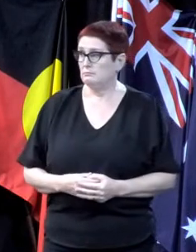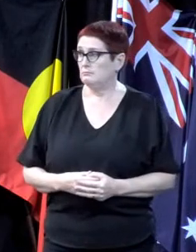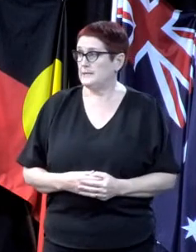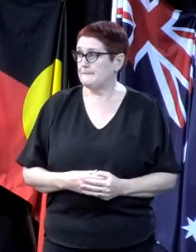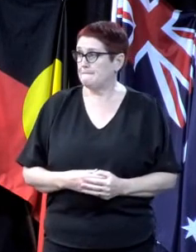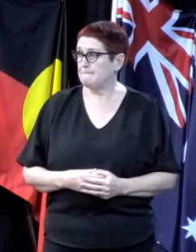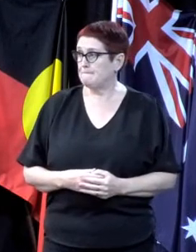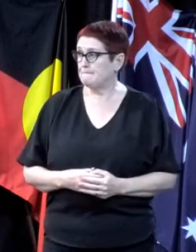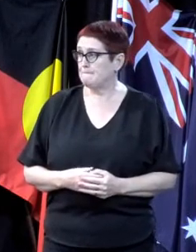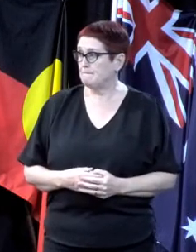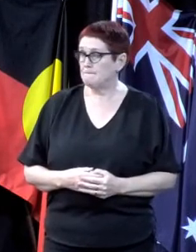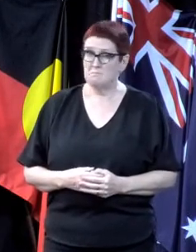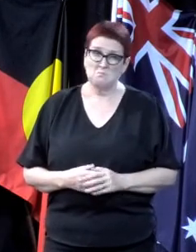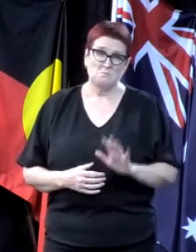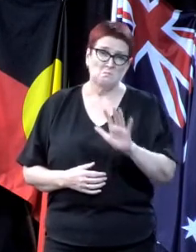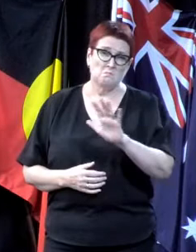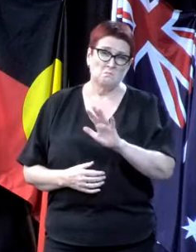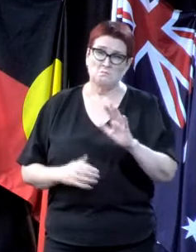For around over 20 years, 24 years.